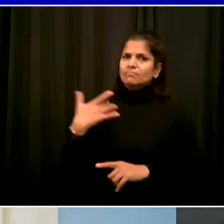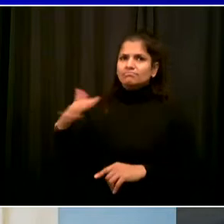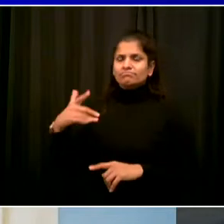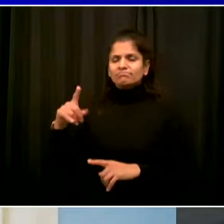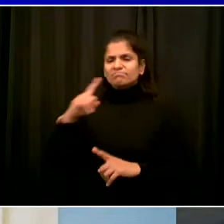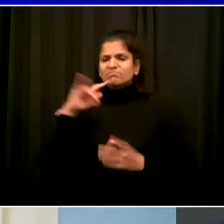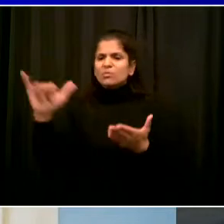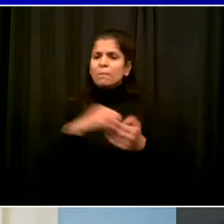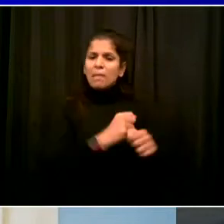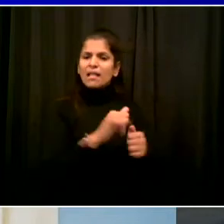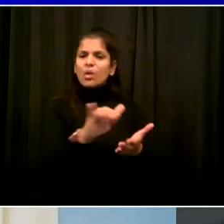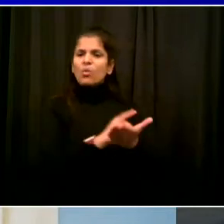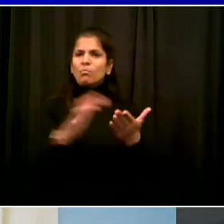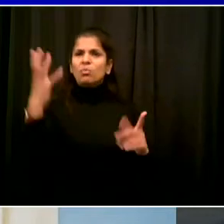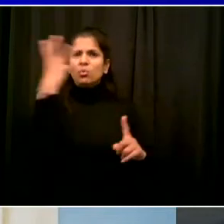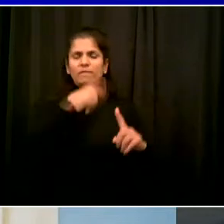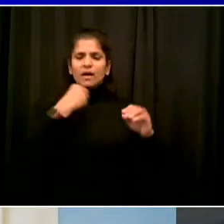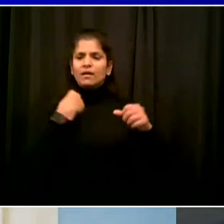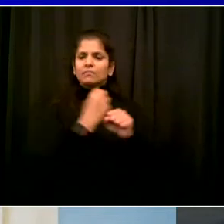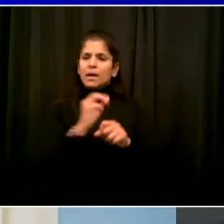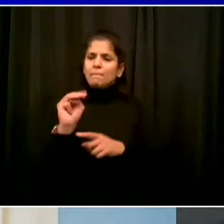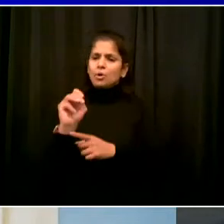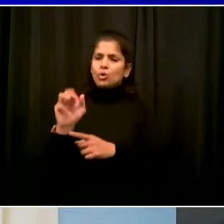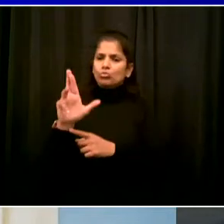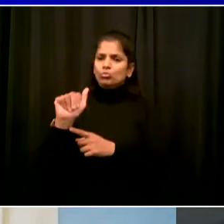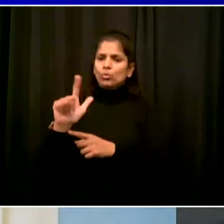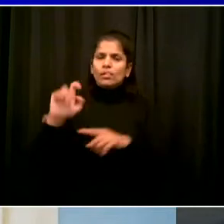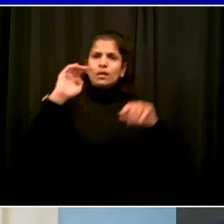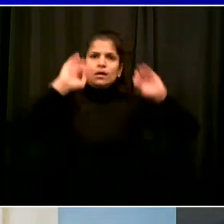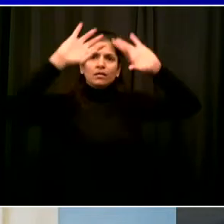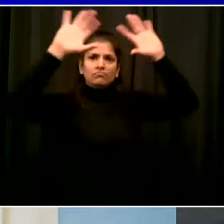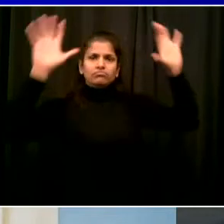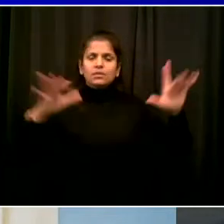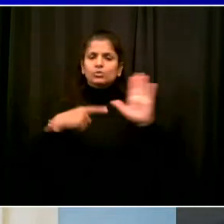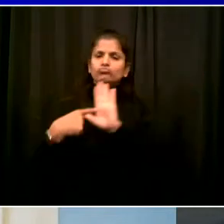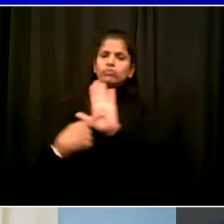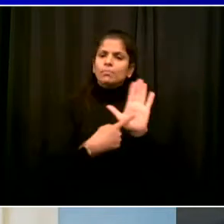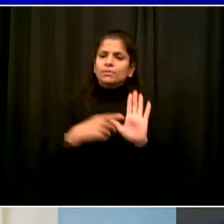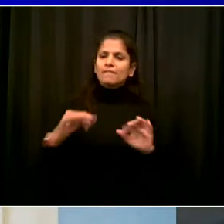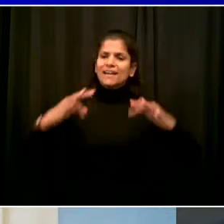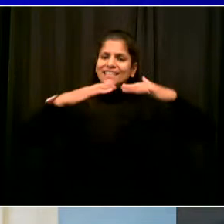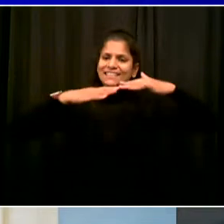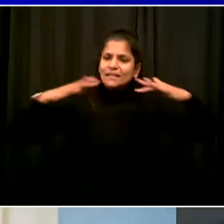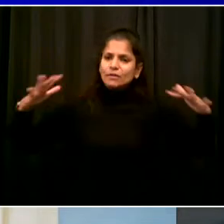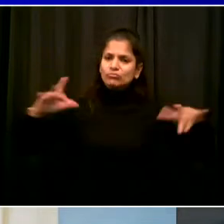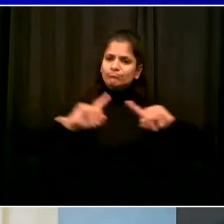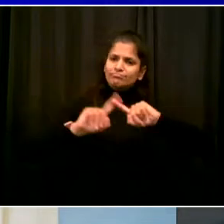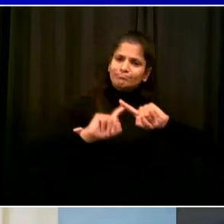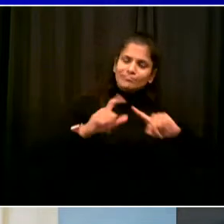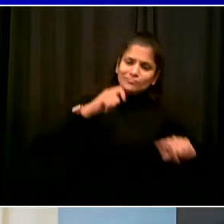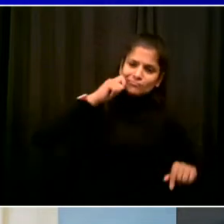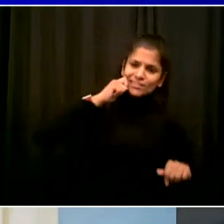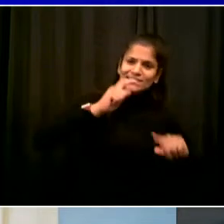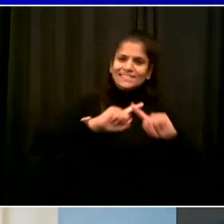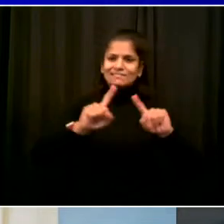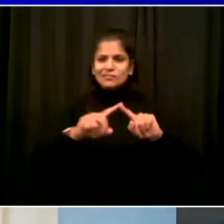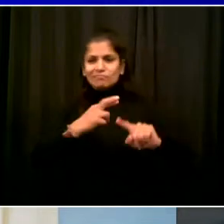MEANING OFOF THAT. HE WOULD SAY IT AND FELT IT DEEPLY. IT WASN'T A THROW AWAY LINE. SOME WOULD MOCK